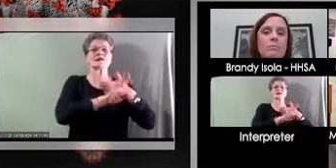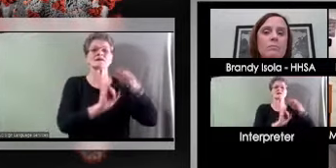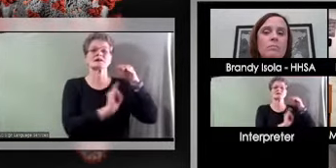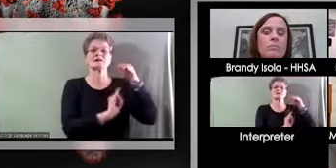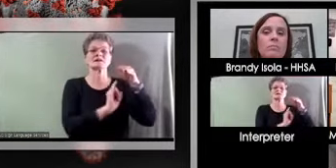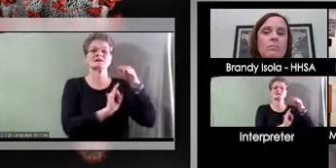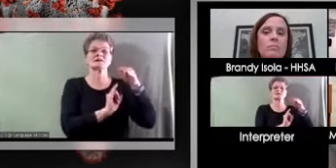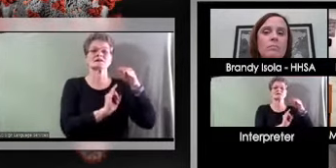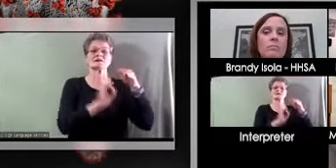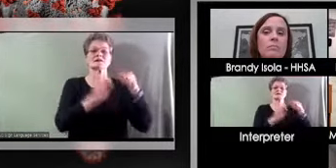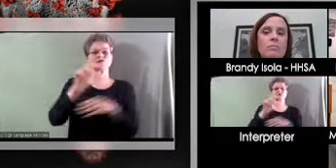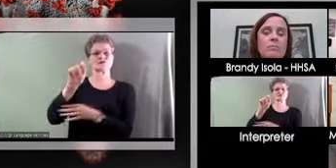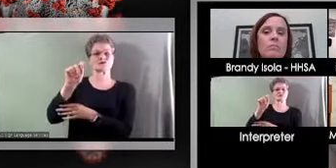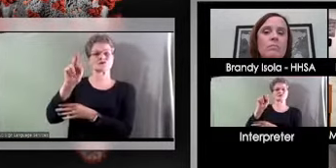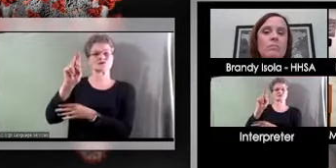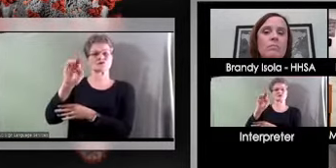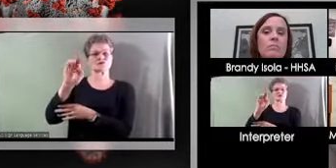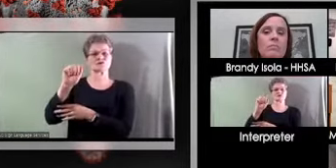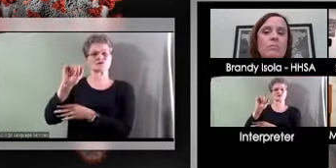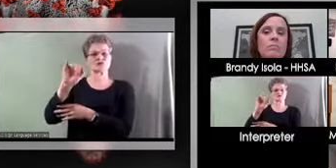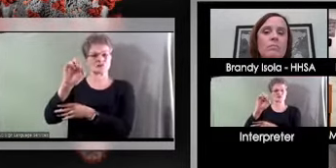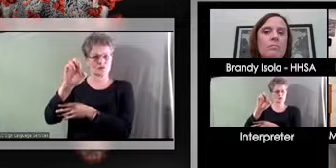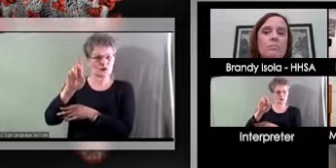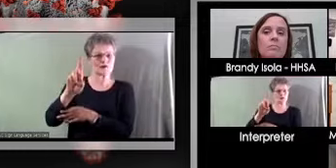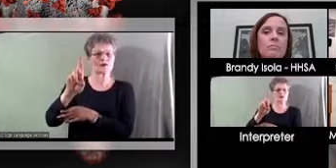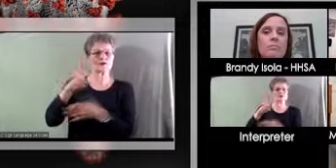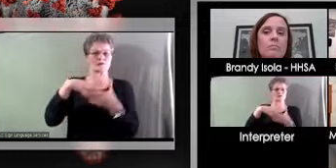practice the proper procedure for donning and doffing their protective